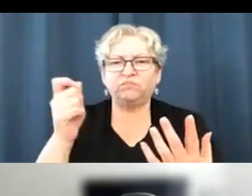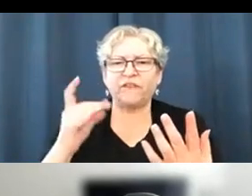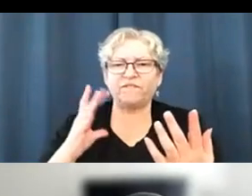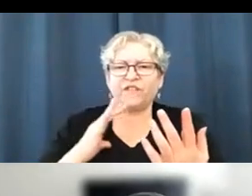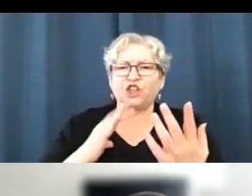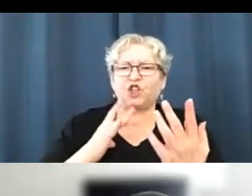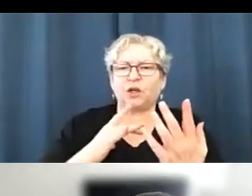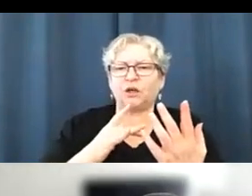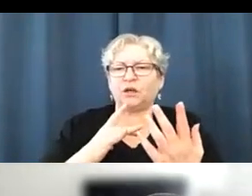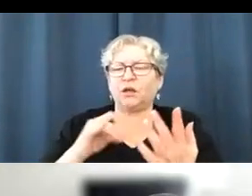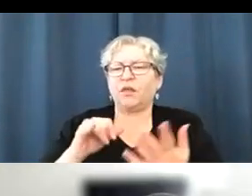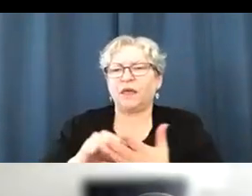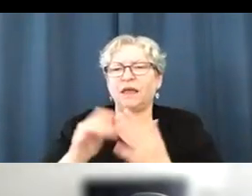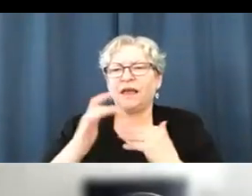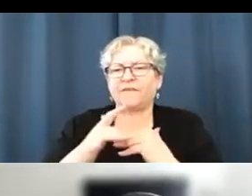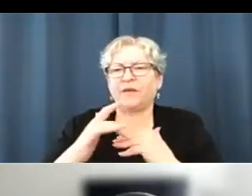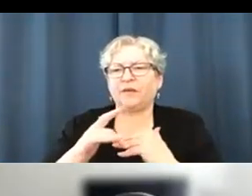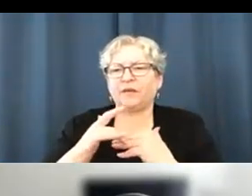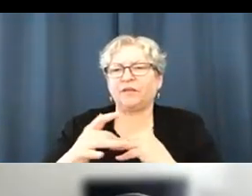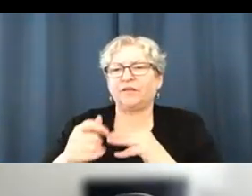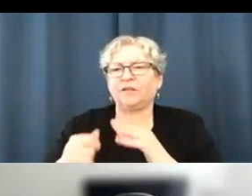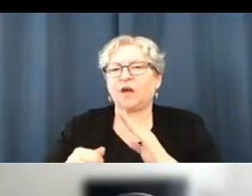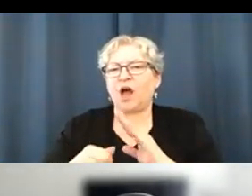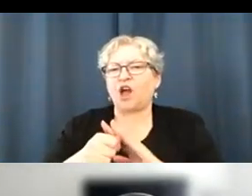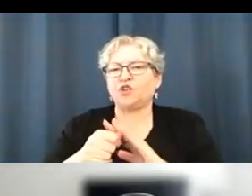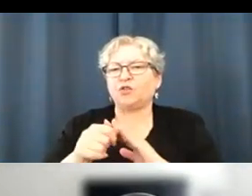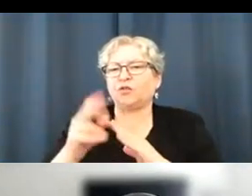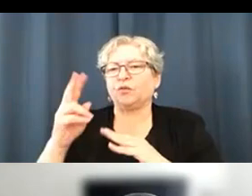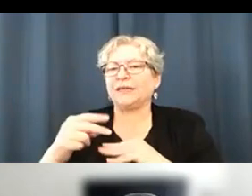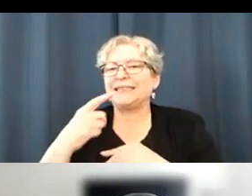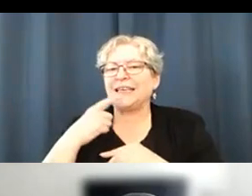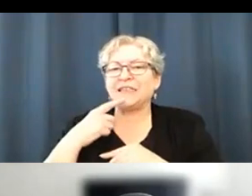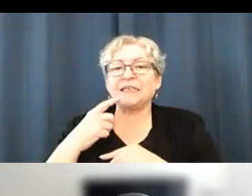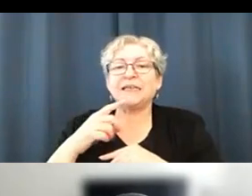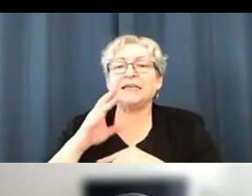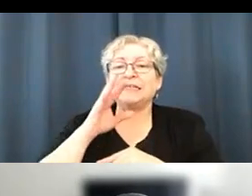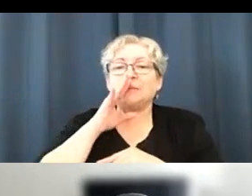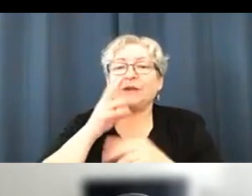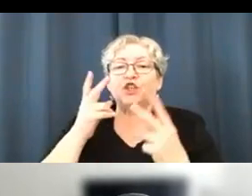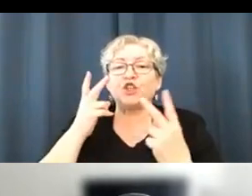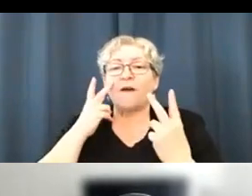that is available under the screen reader setting, is a speech viewer. So, once that is enabled,